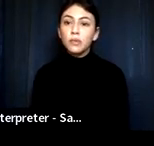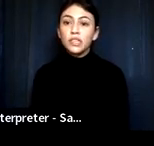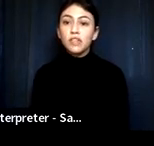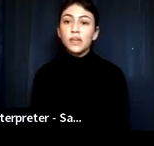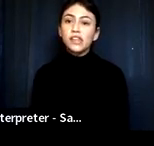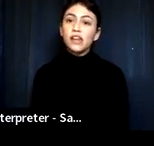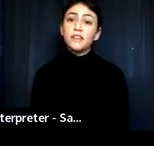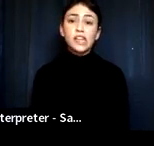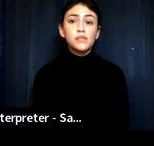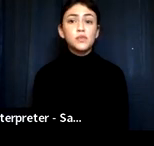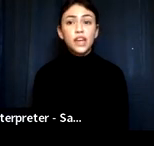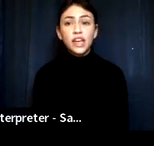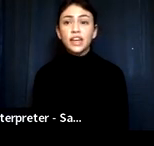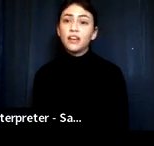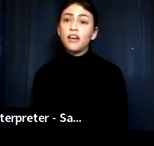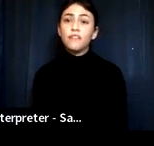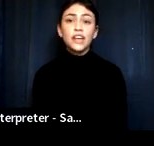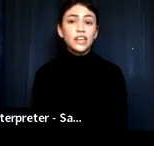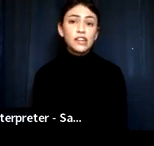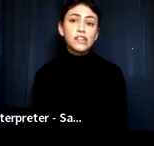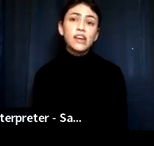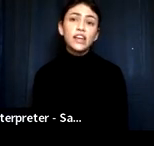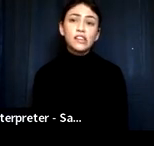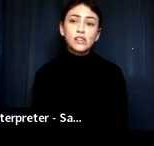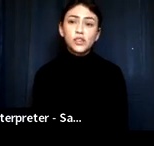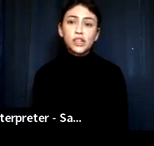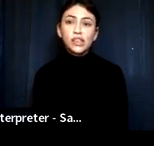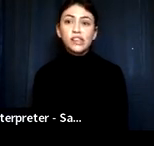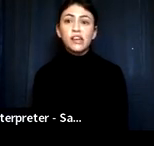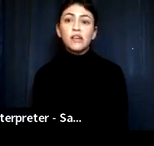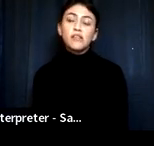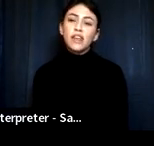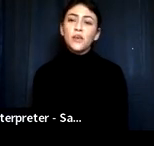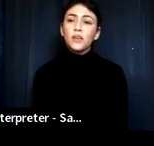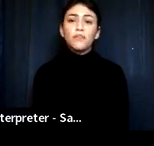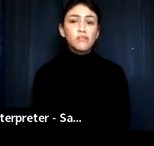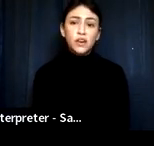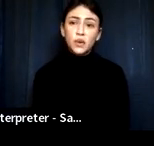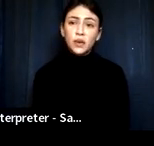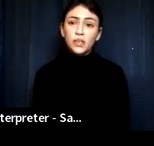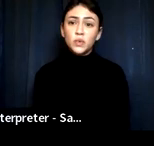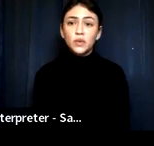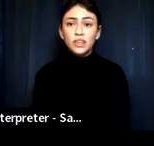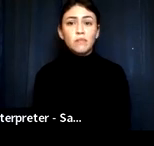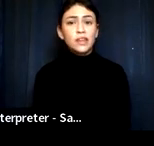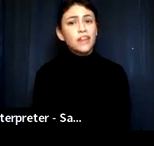I often ask them to write, and I'd offer ideas and solutions so that I wouldn't feel stuck when I went to work with them.